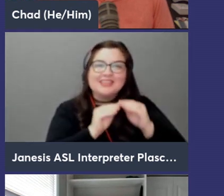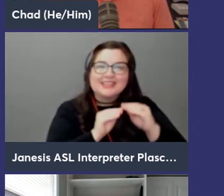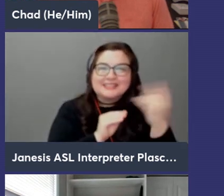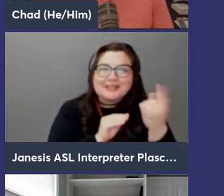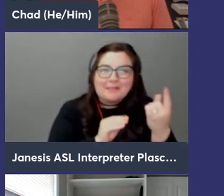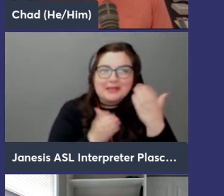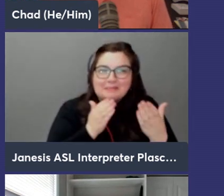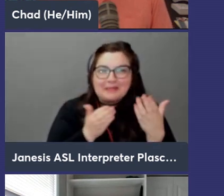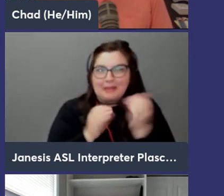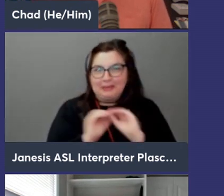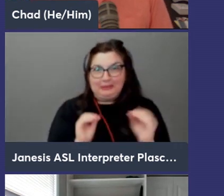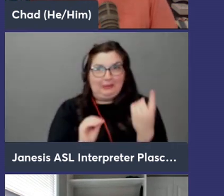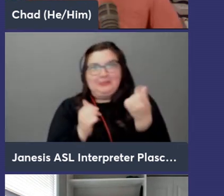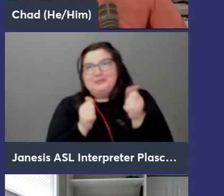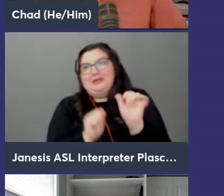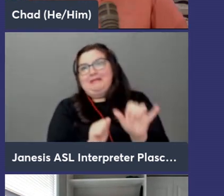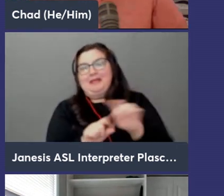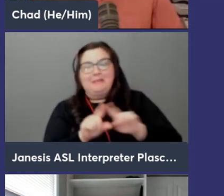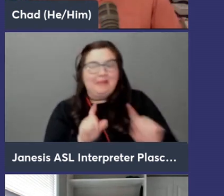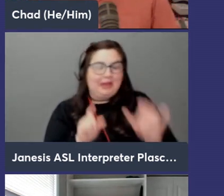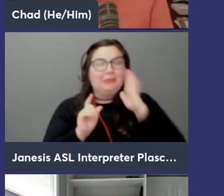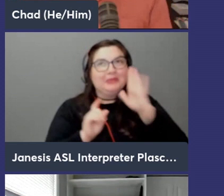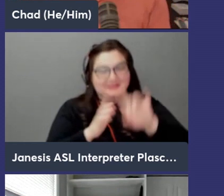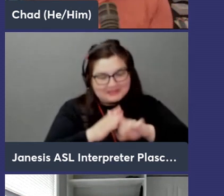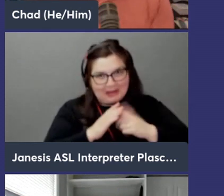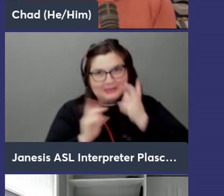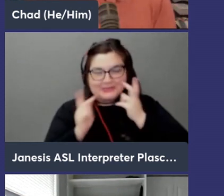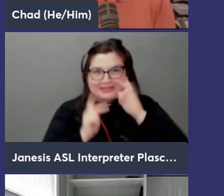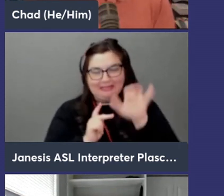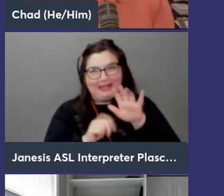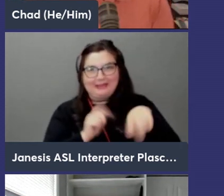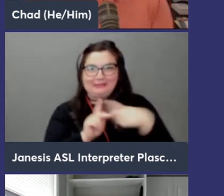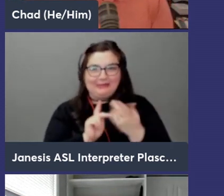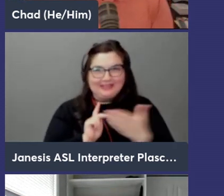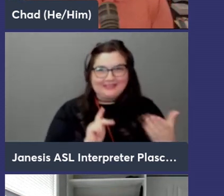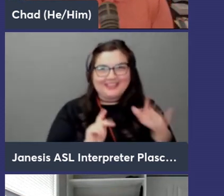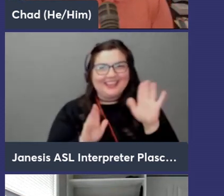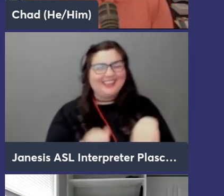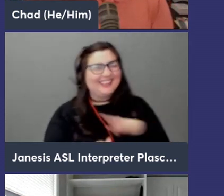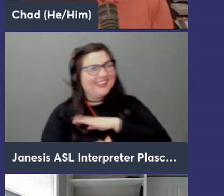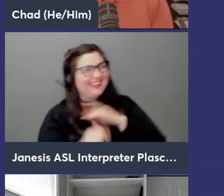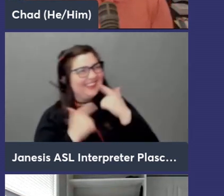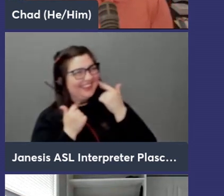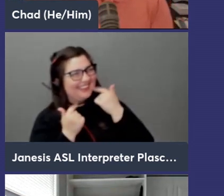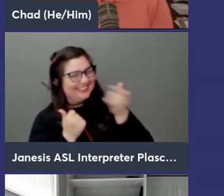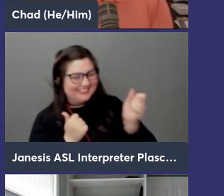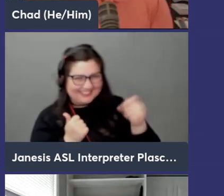but start to see these things and how they connect together with other policies.